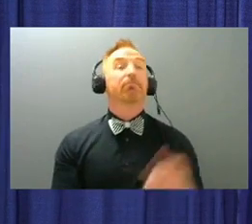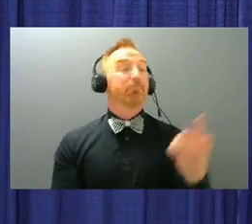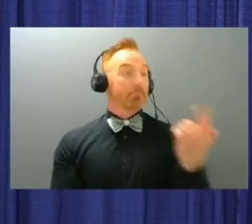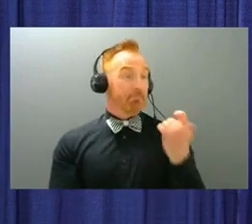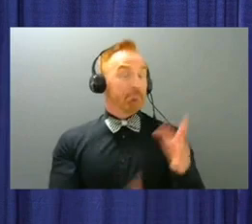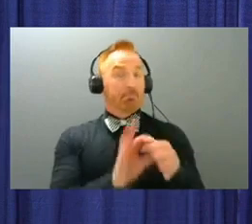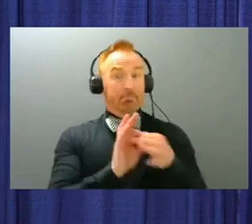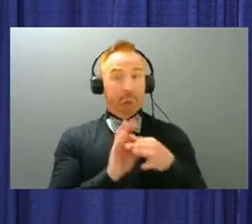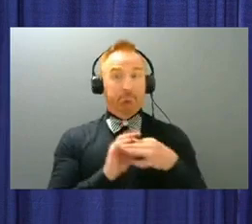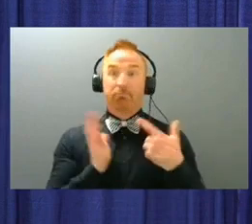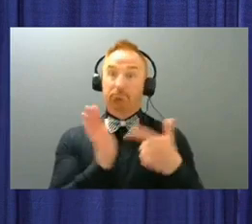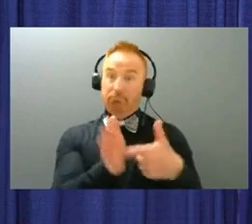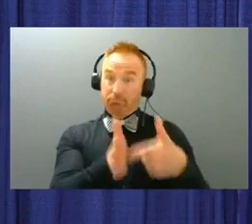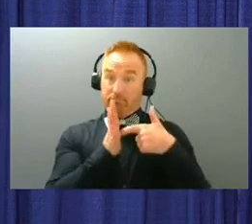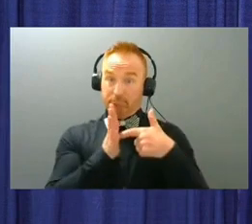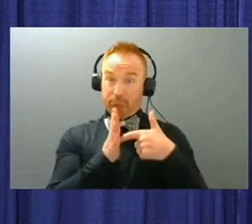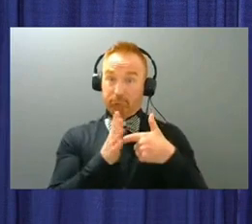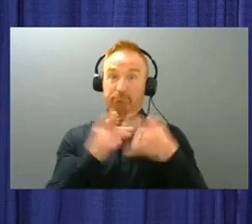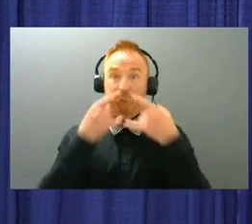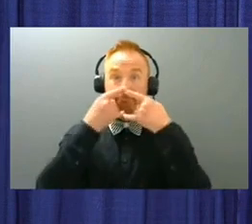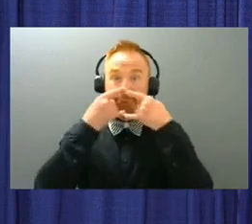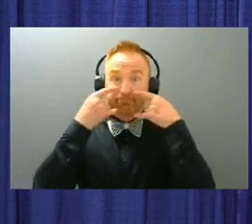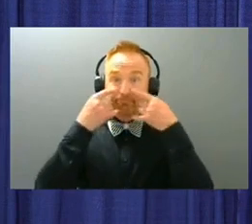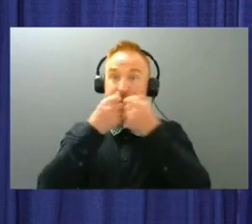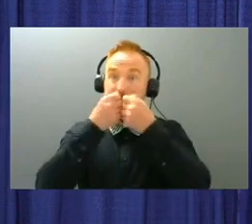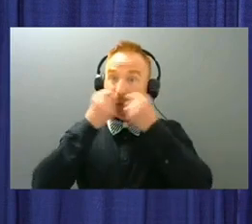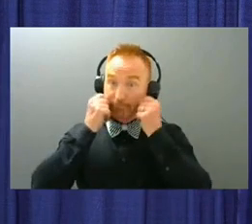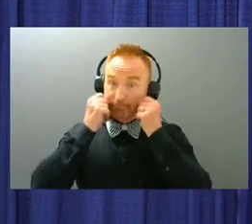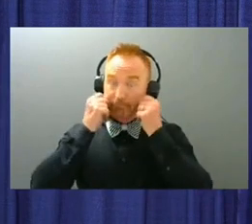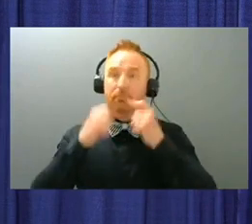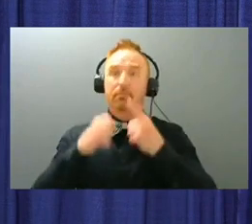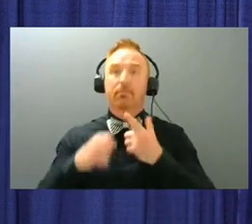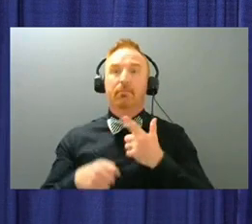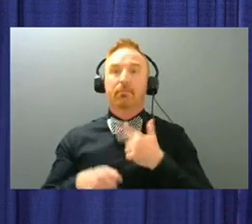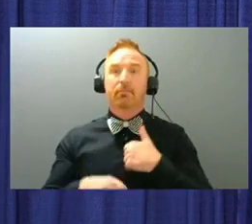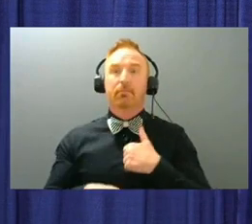At thanks. The question about mandatory masks, and certainly I have the